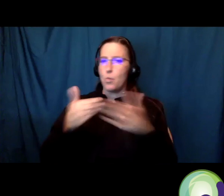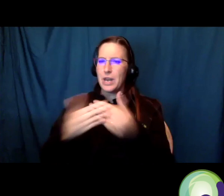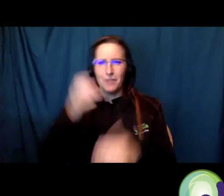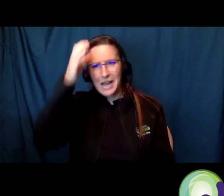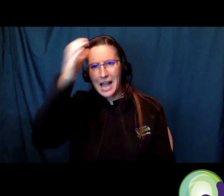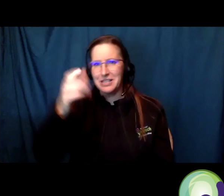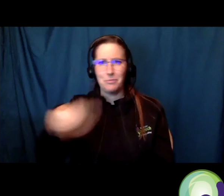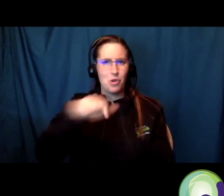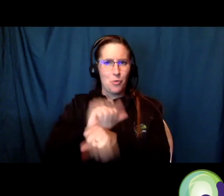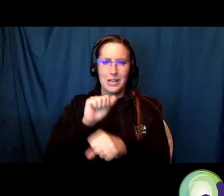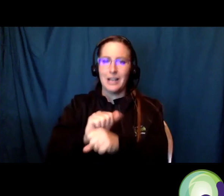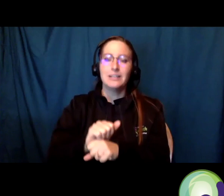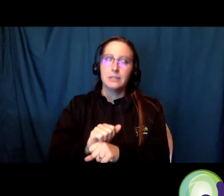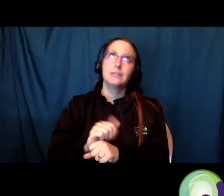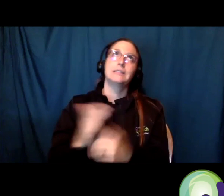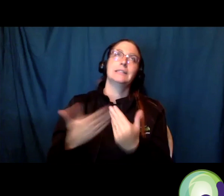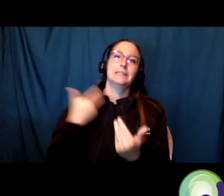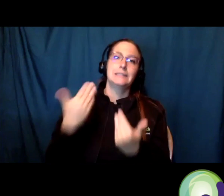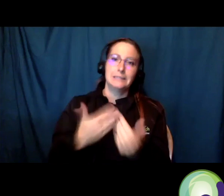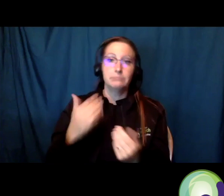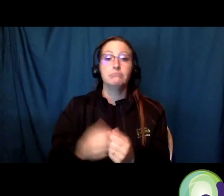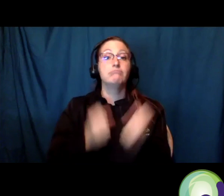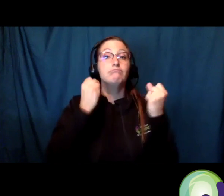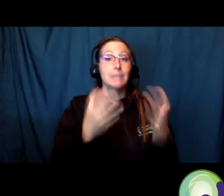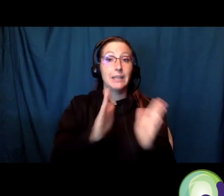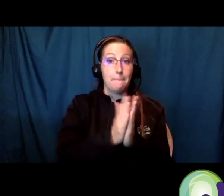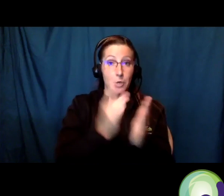on in that book. But a lot of the books that you might think to teach a skill or